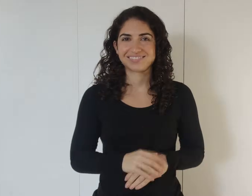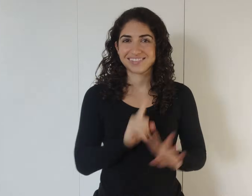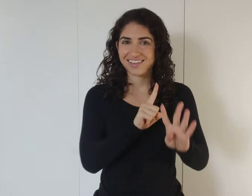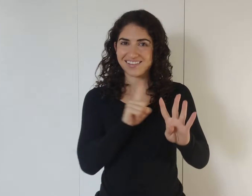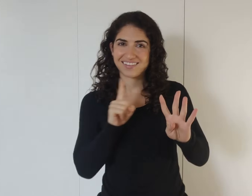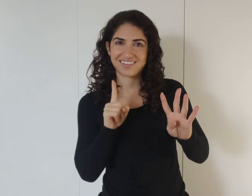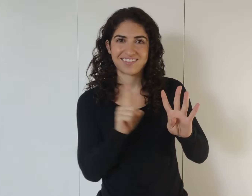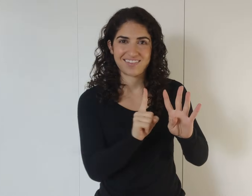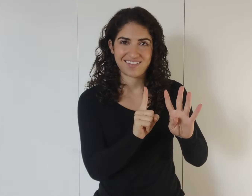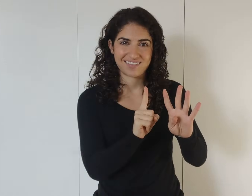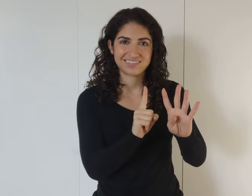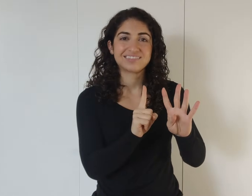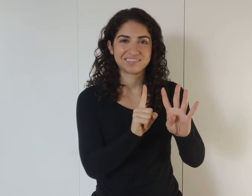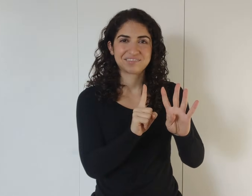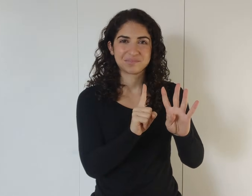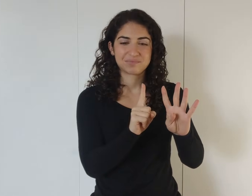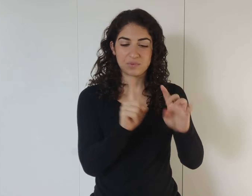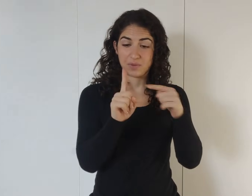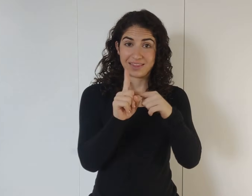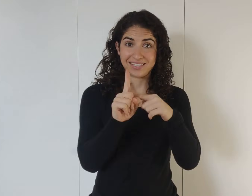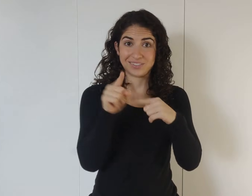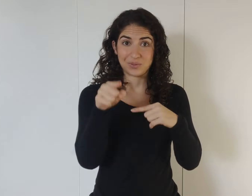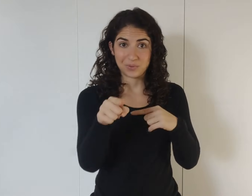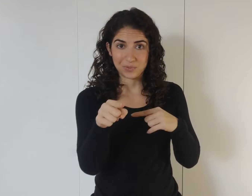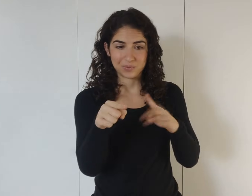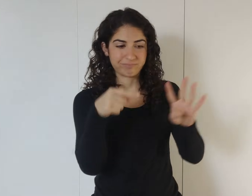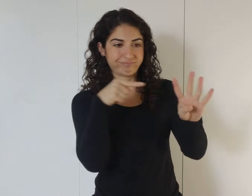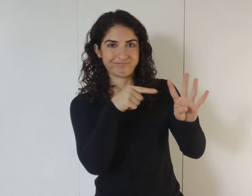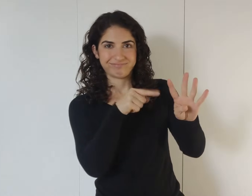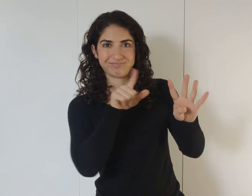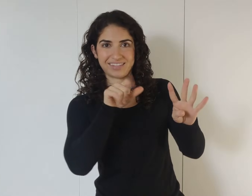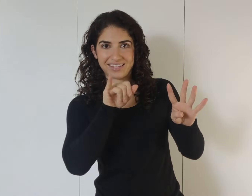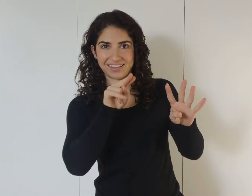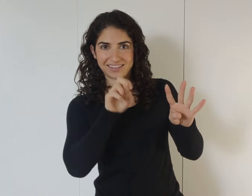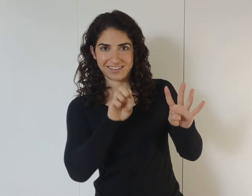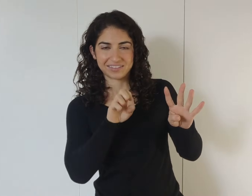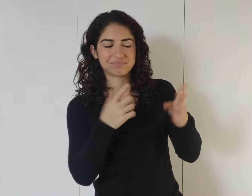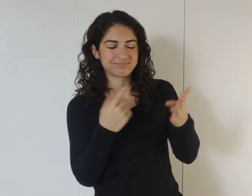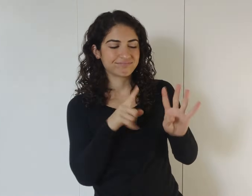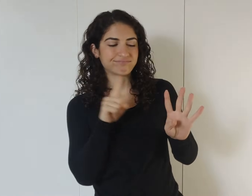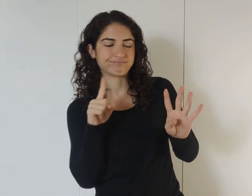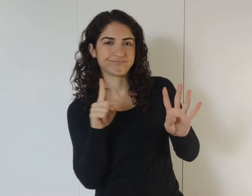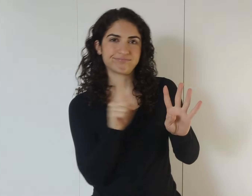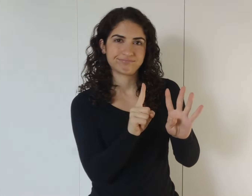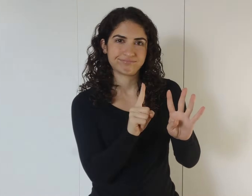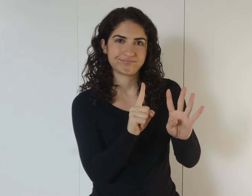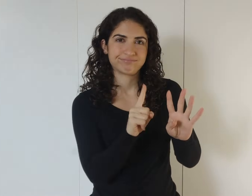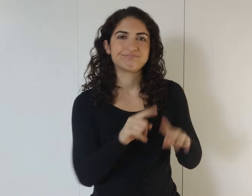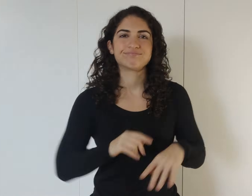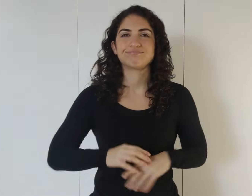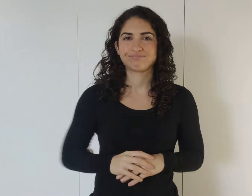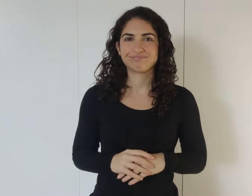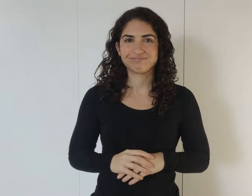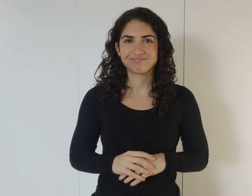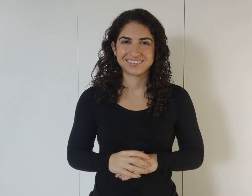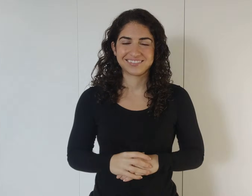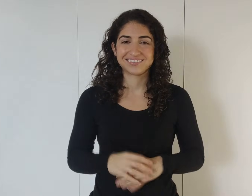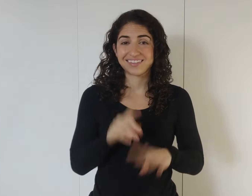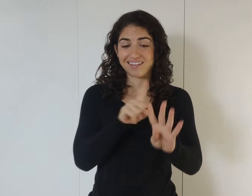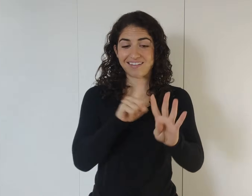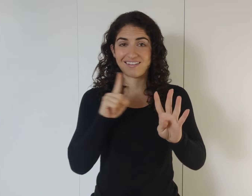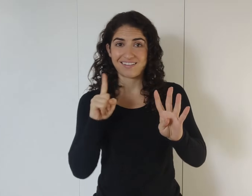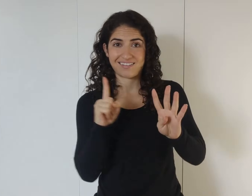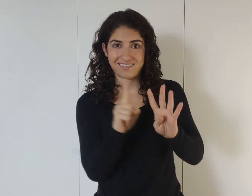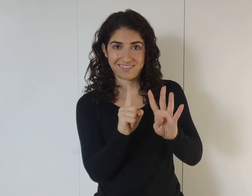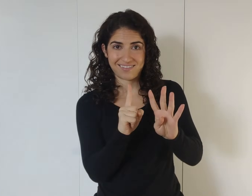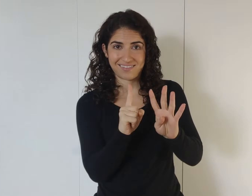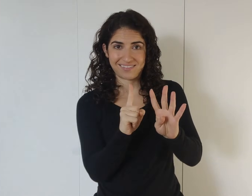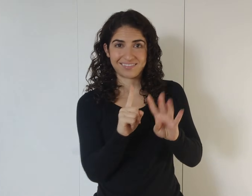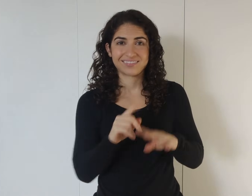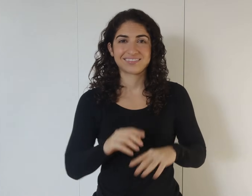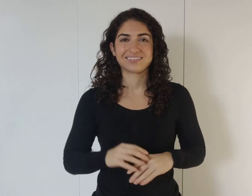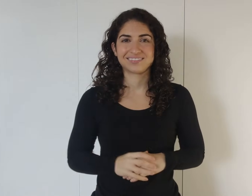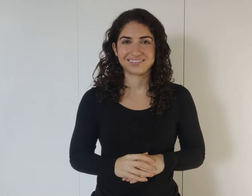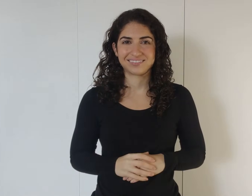"Get in line." So this is you, and those are the people in line. "To get in line."